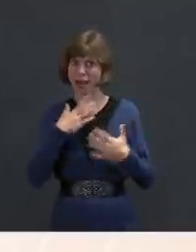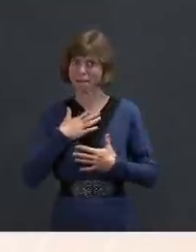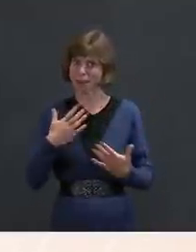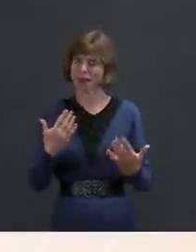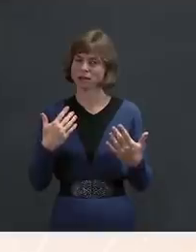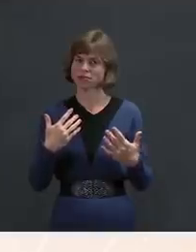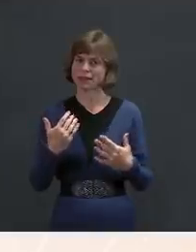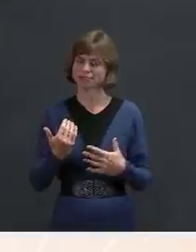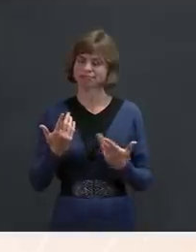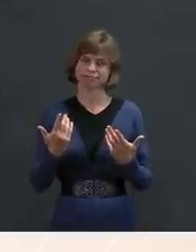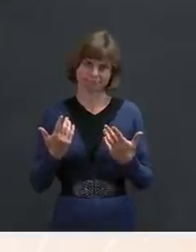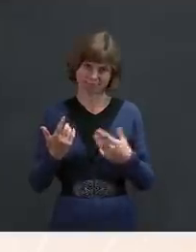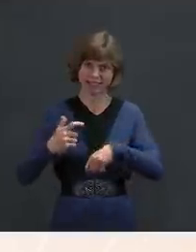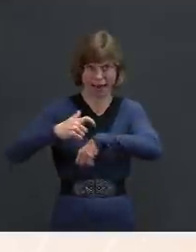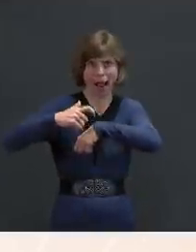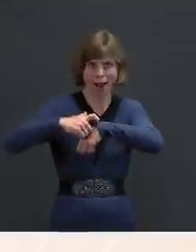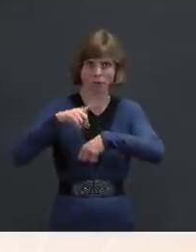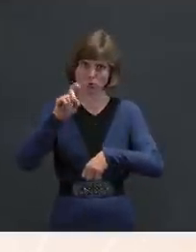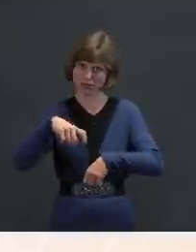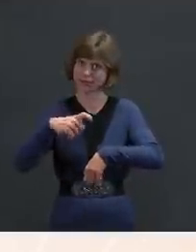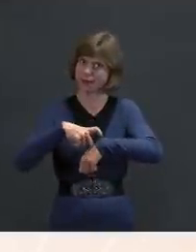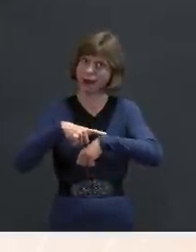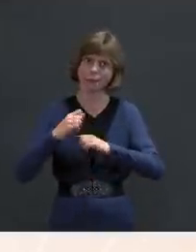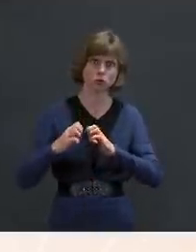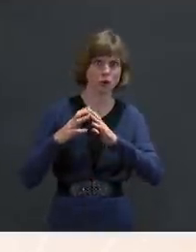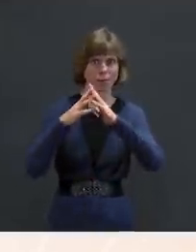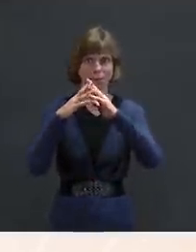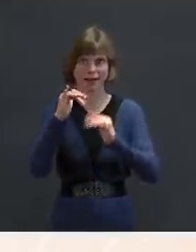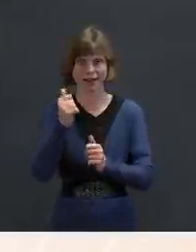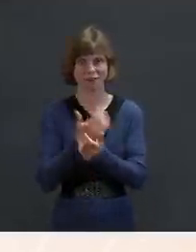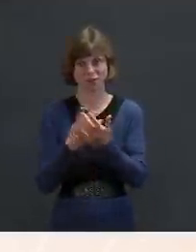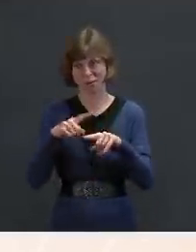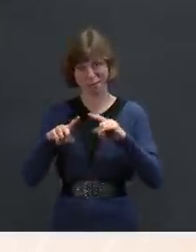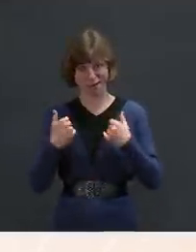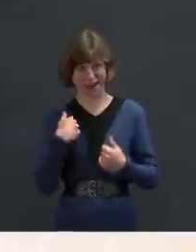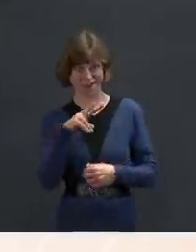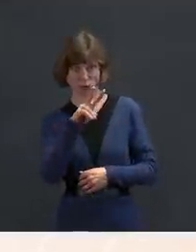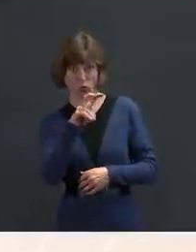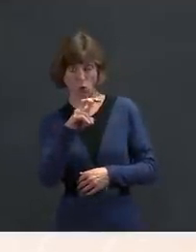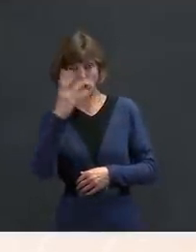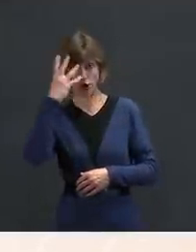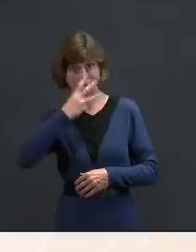But right now you've got about 200 migrant children crossing the border every single day.